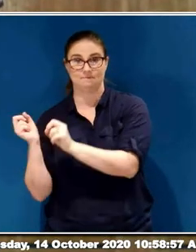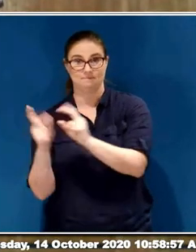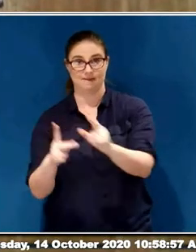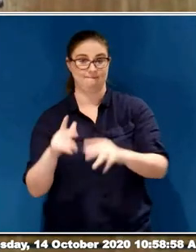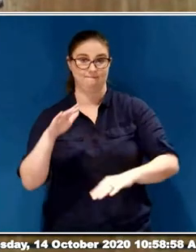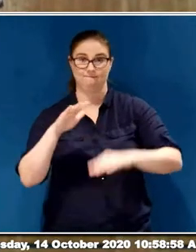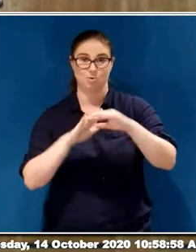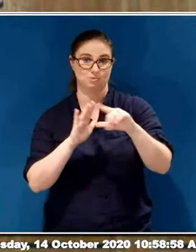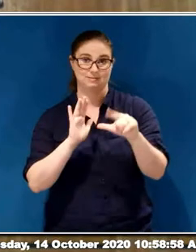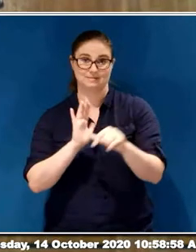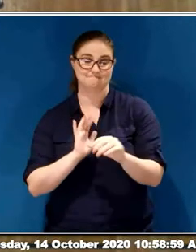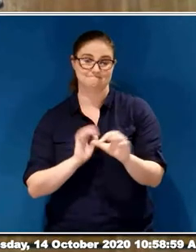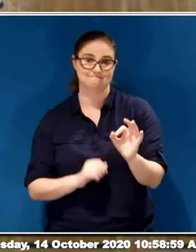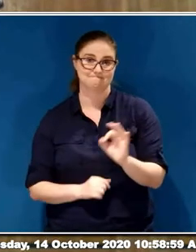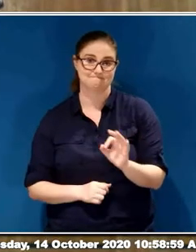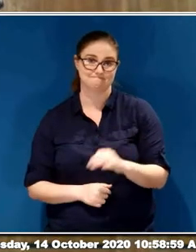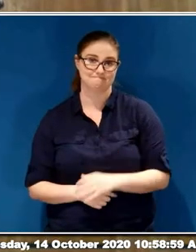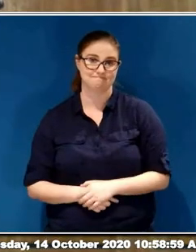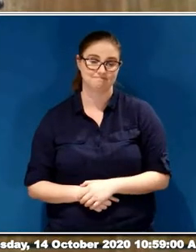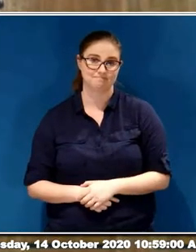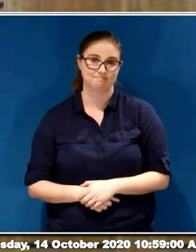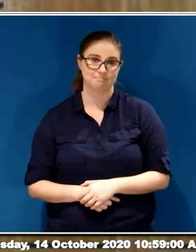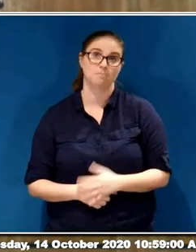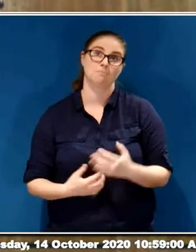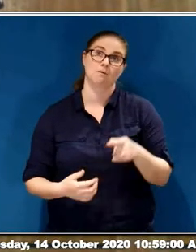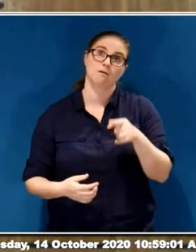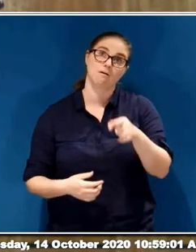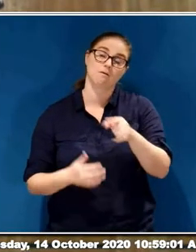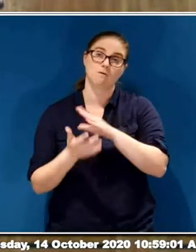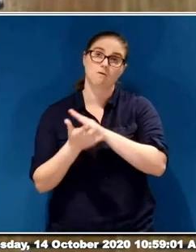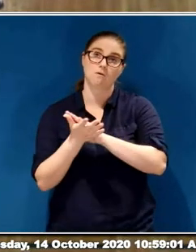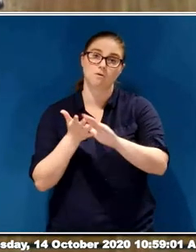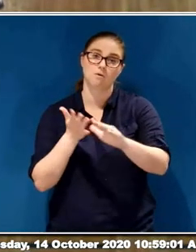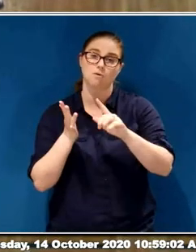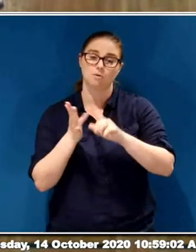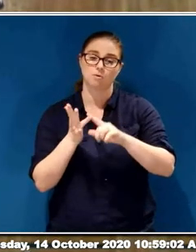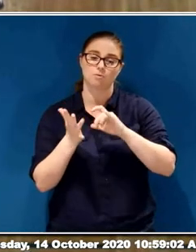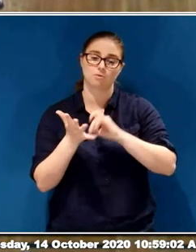that the HOSEs at the time did try to understand the level of support